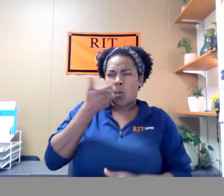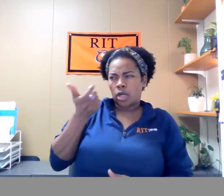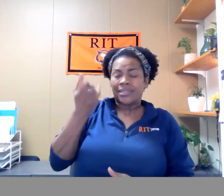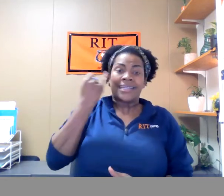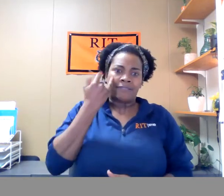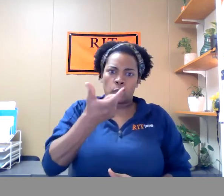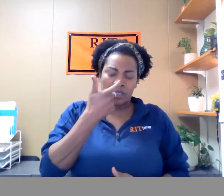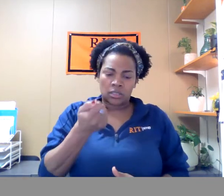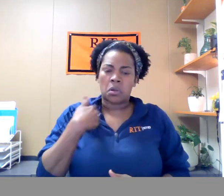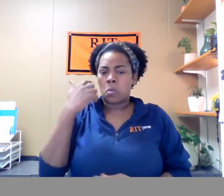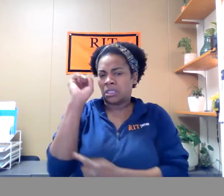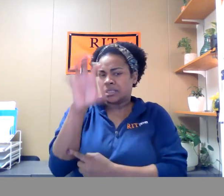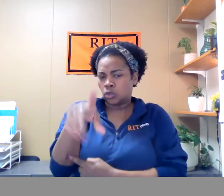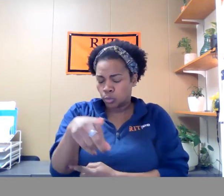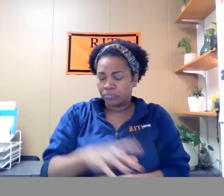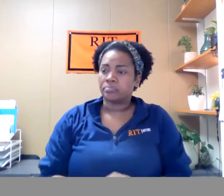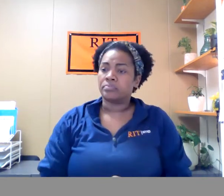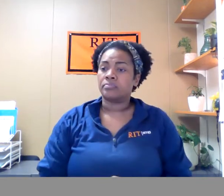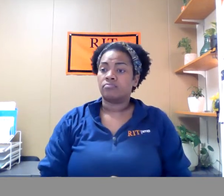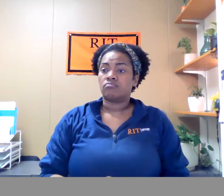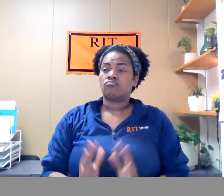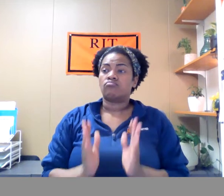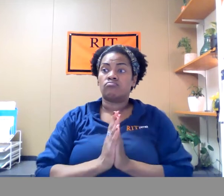and then the 2018 NBI Final Round.